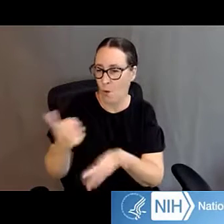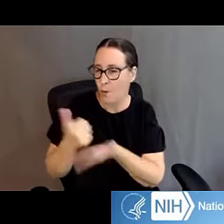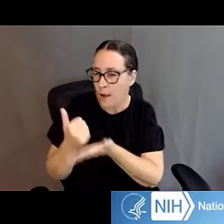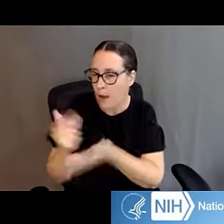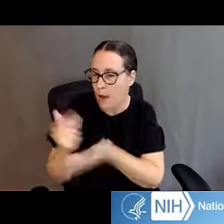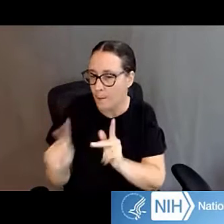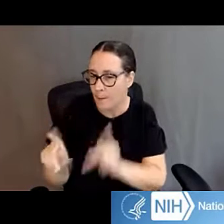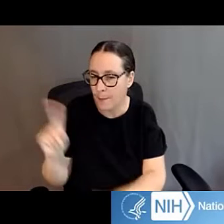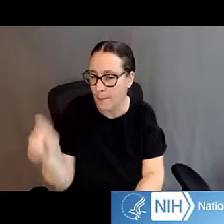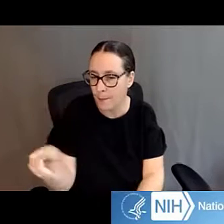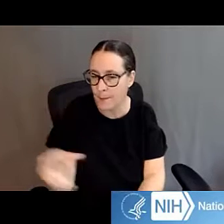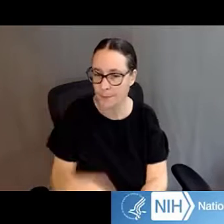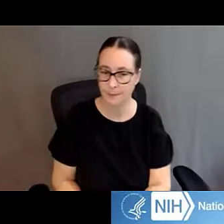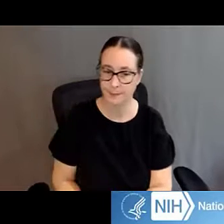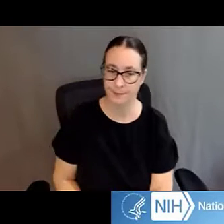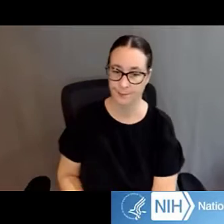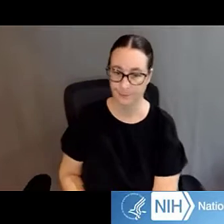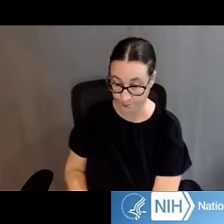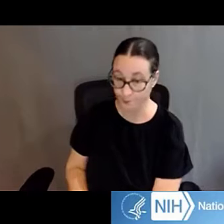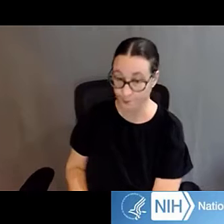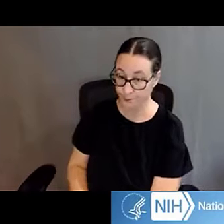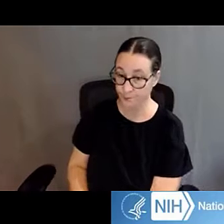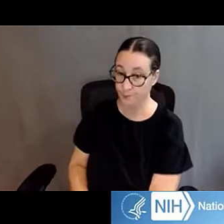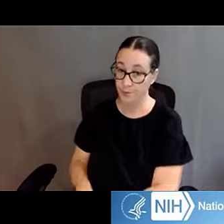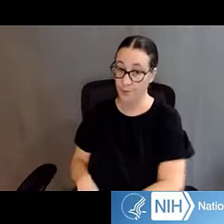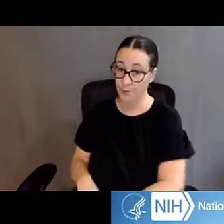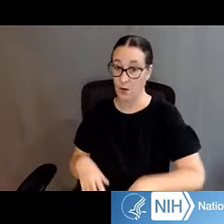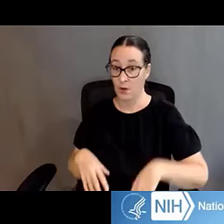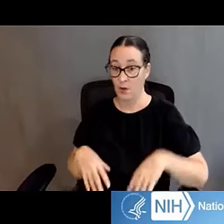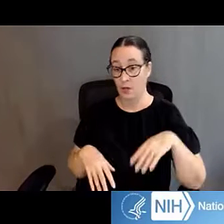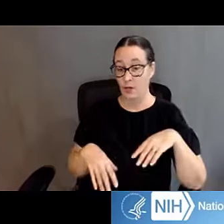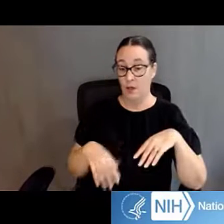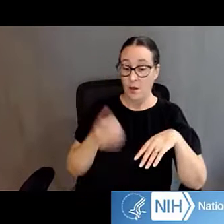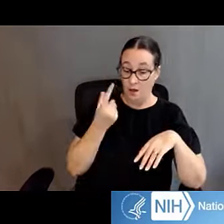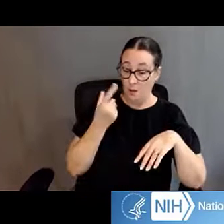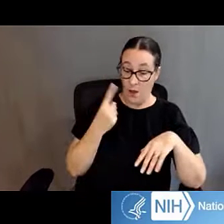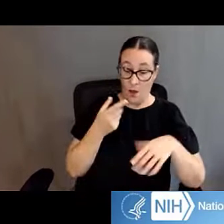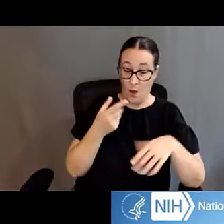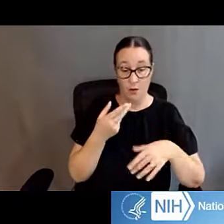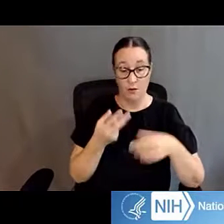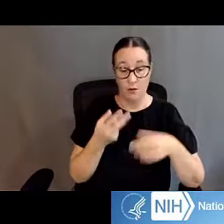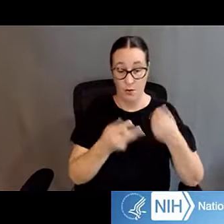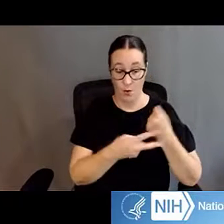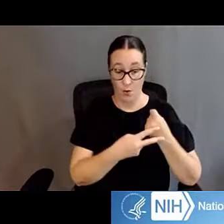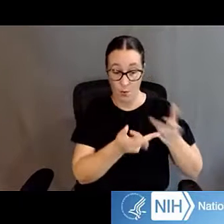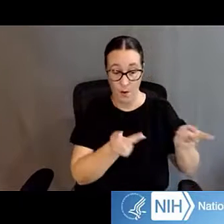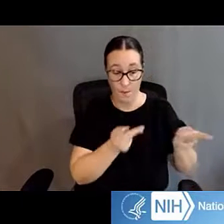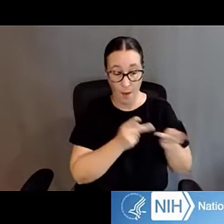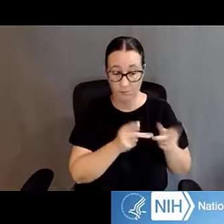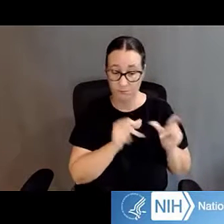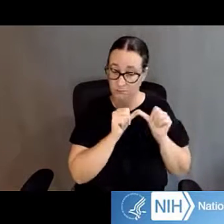Julia Slutsman: So I think that the ecosystem for repositories is constantly changing, and so I think for discipline-specific,